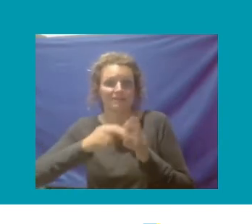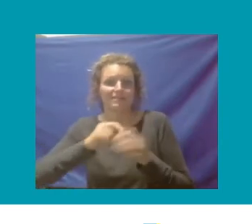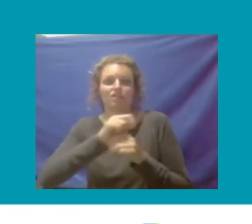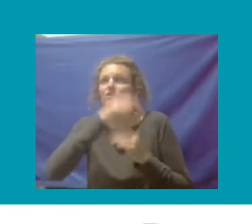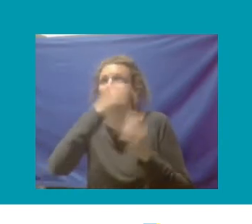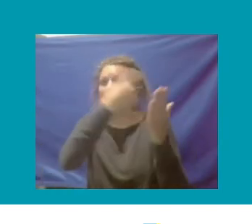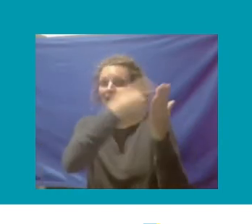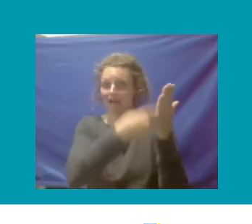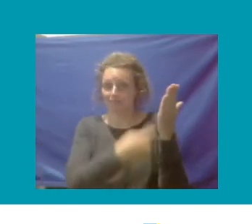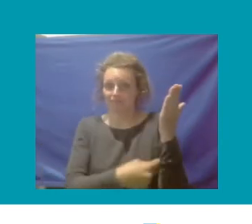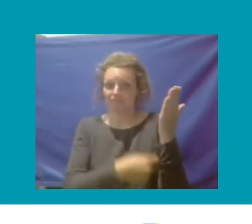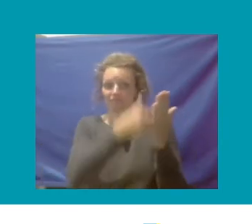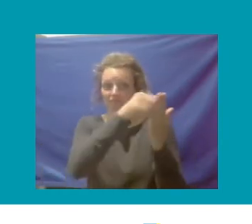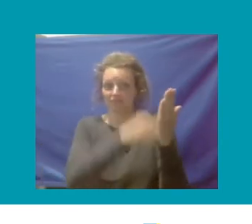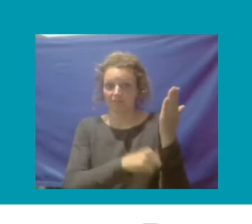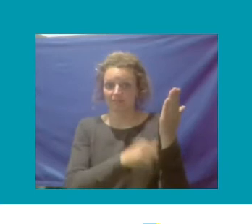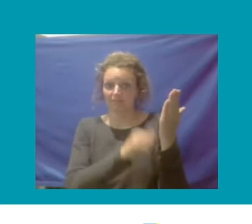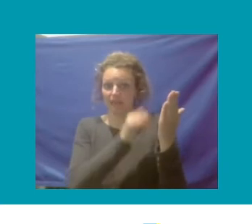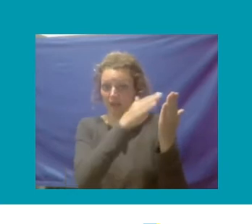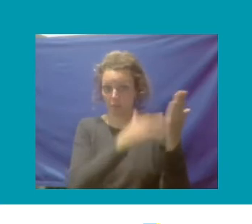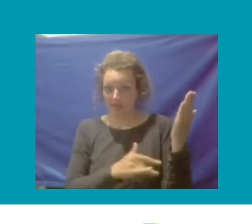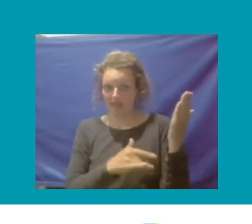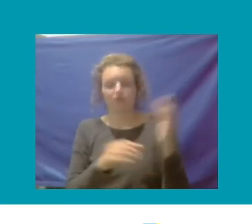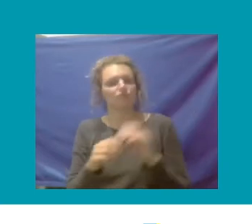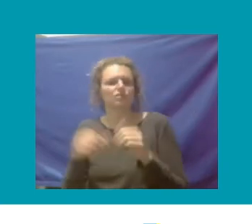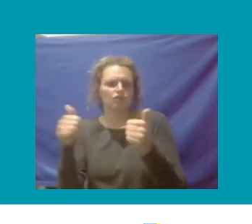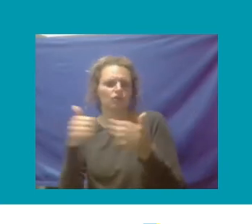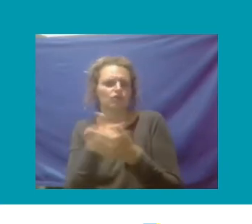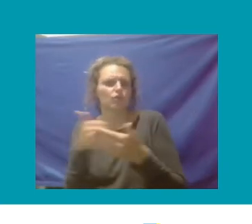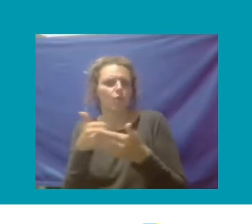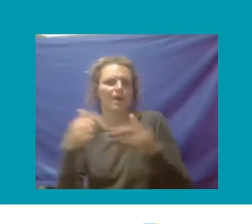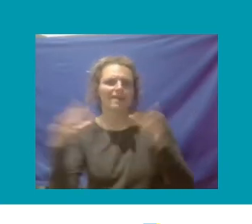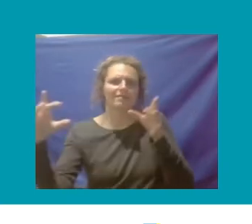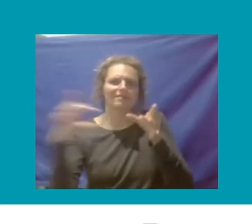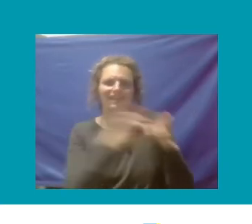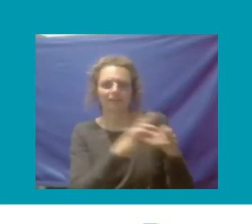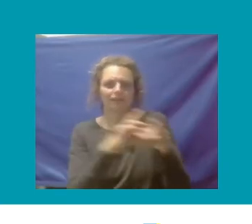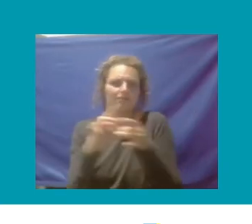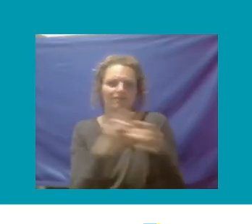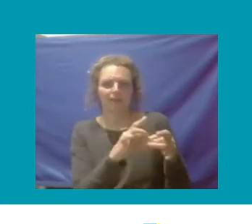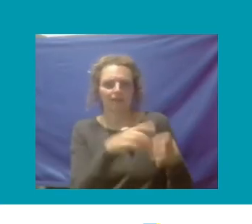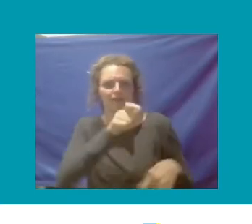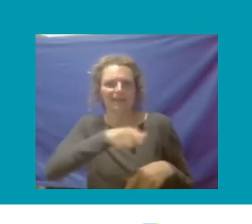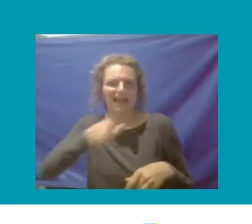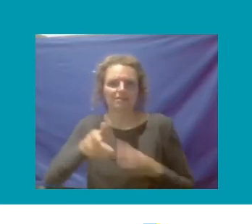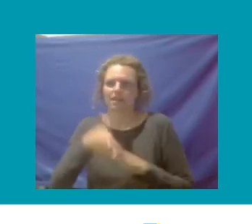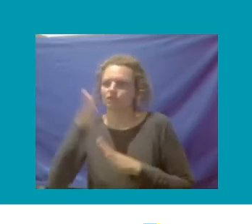On the plus side, some local support may have better connections with local employers, than we do,